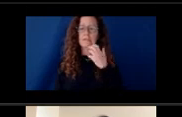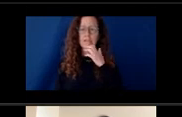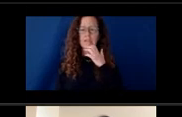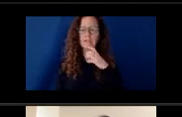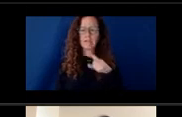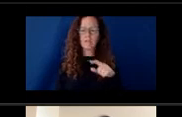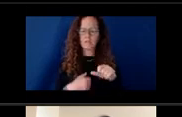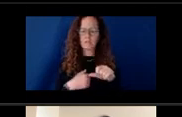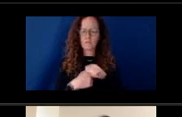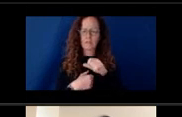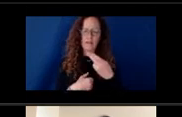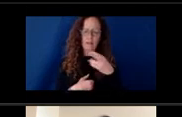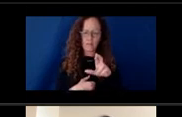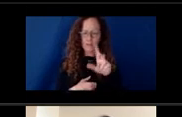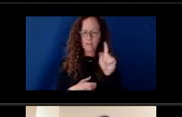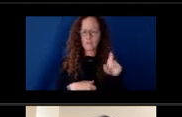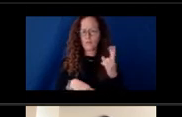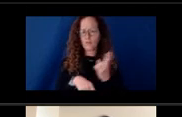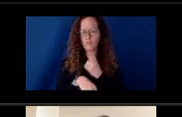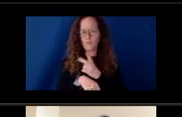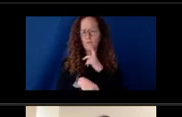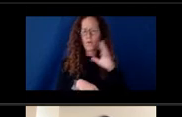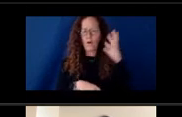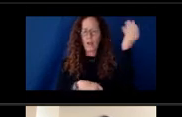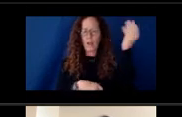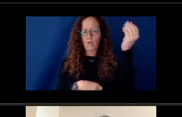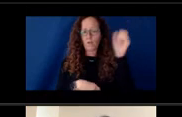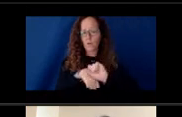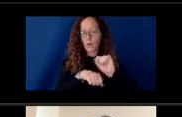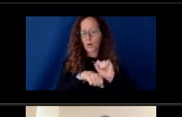developing guidance for outdoor workers, sports activities for school guidance,